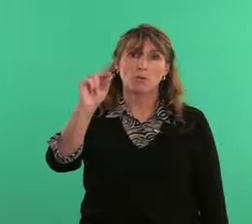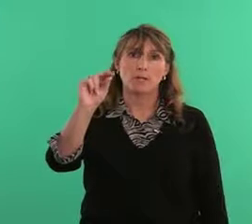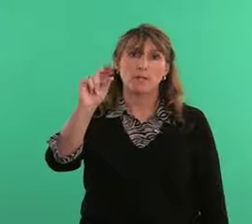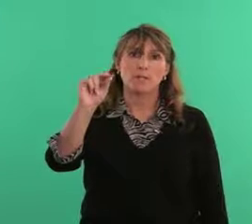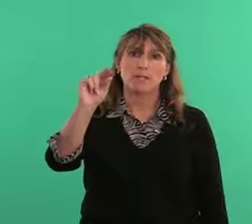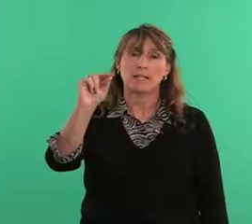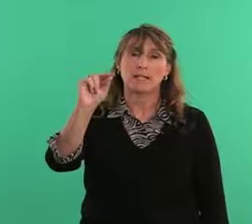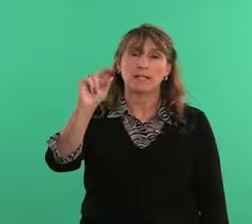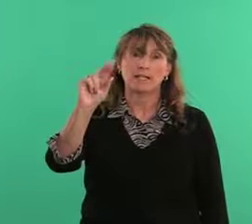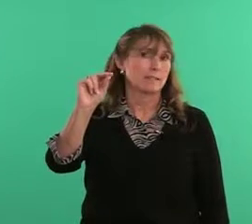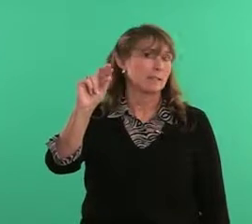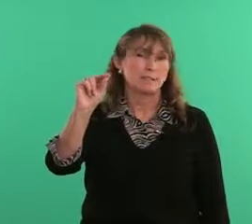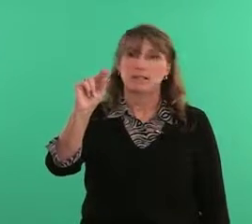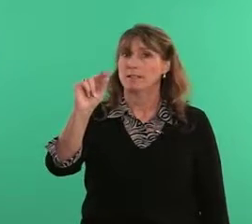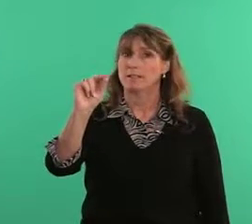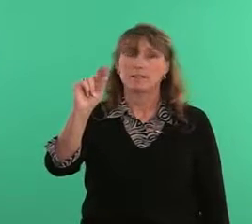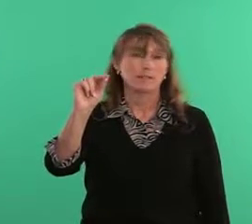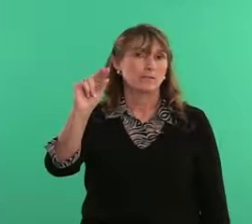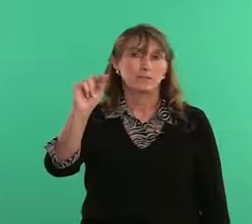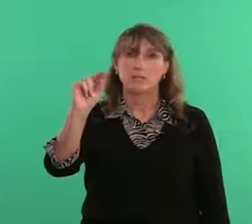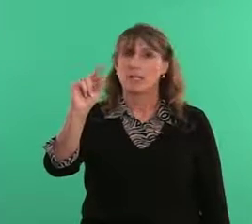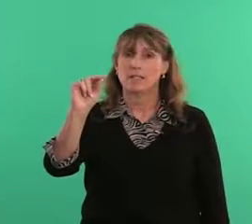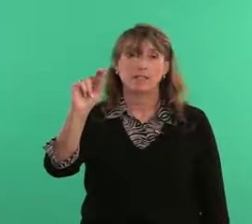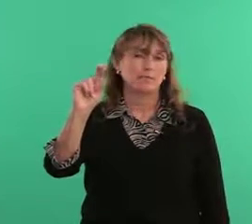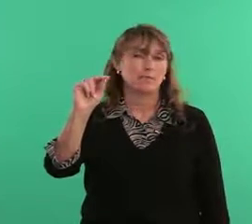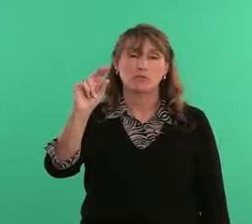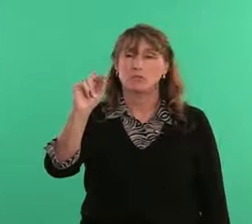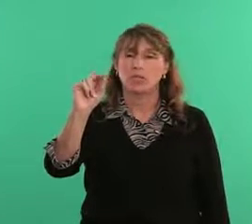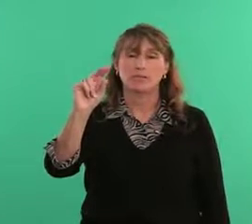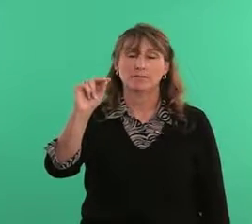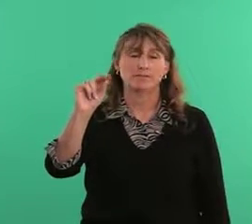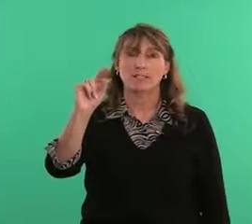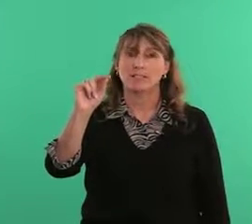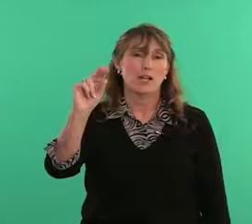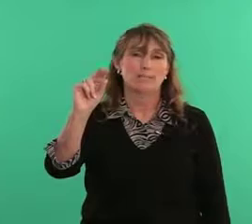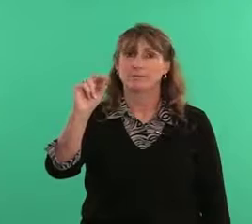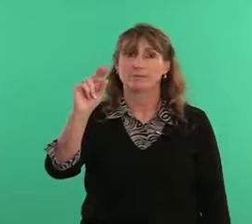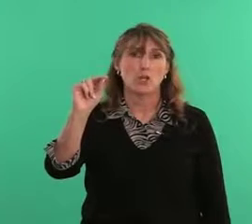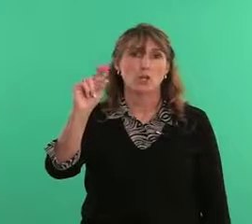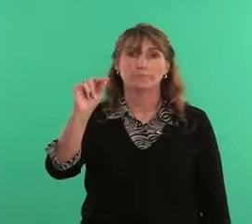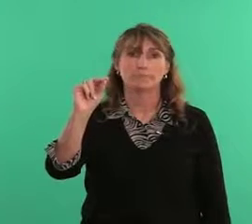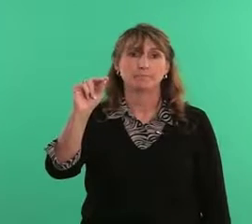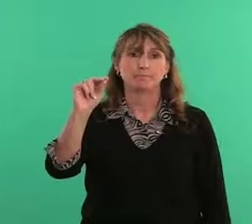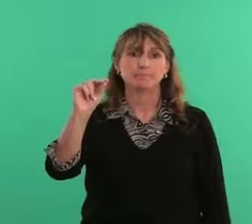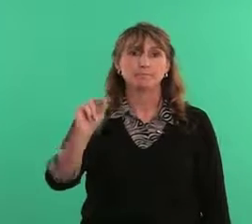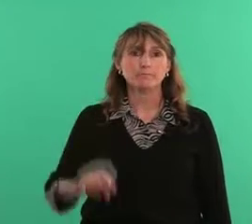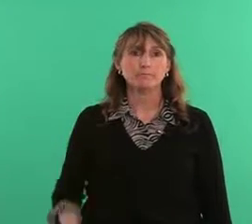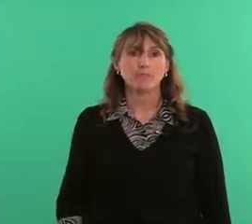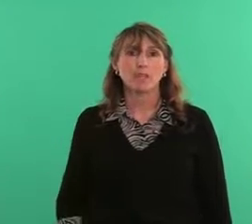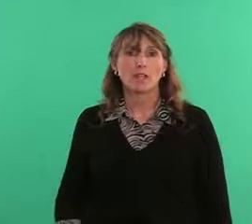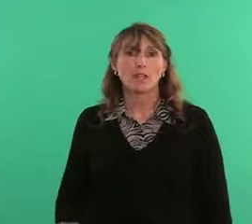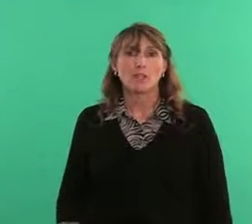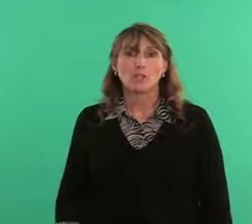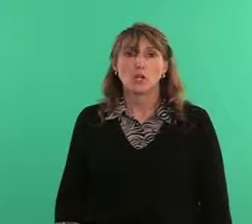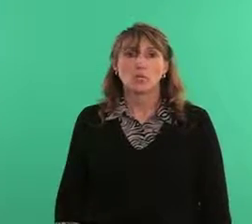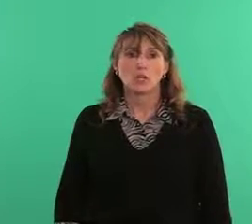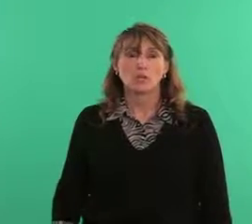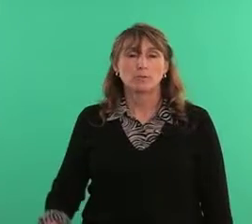but it's made like this, the head shake, the head nod - no don't know